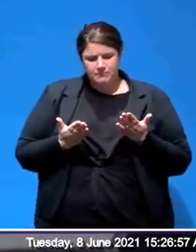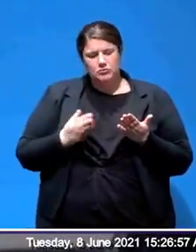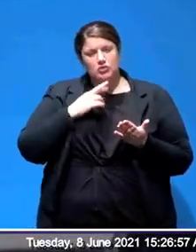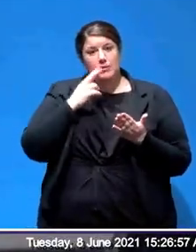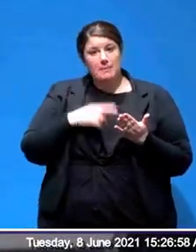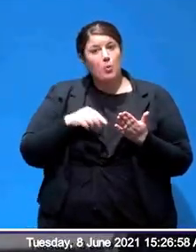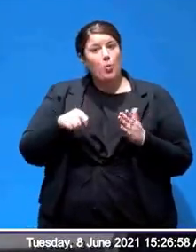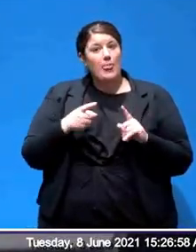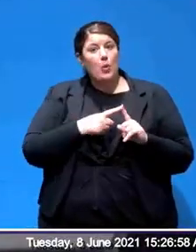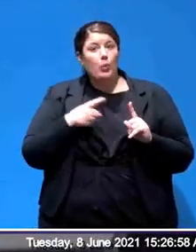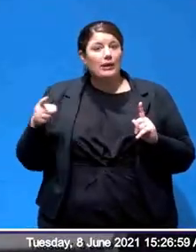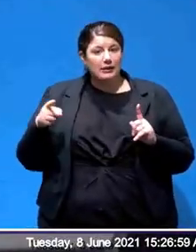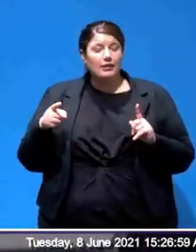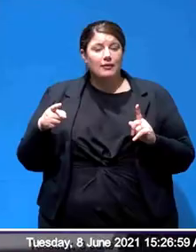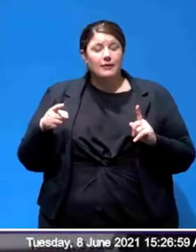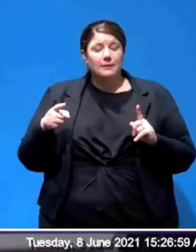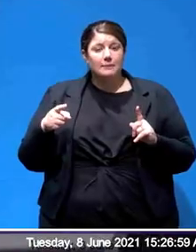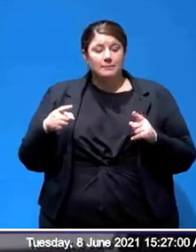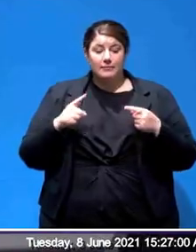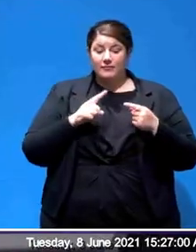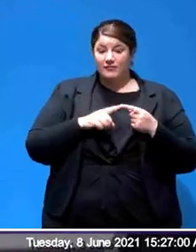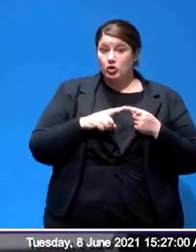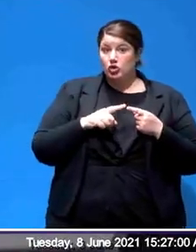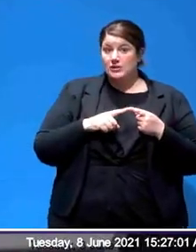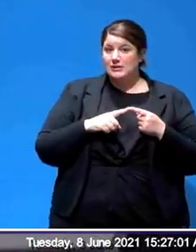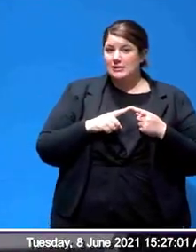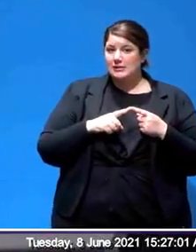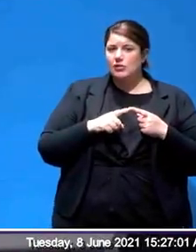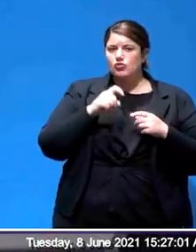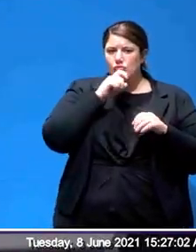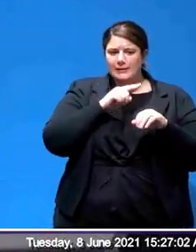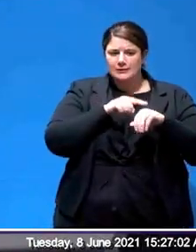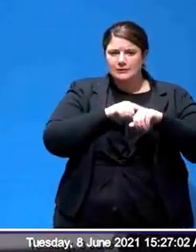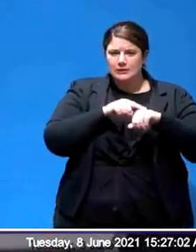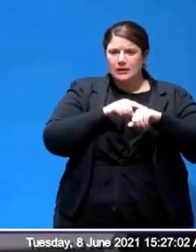one when it was a small red mark, and then a couple of days later when it